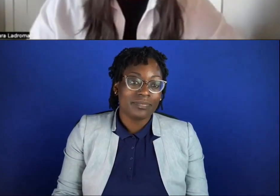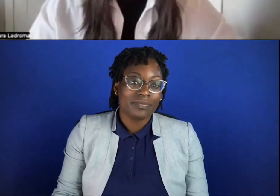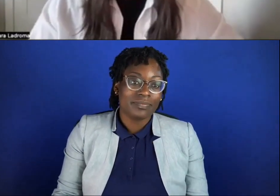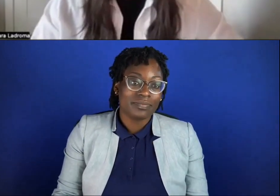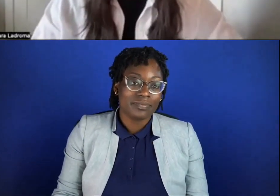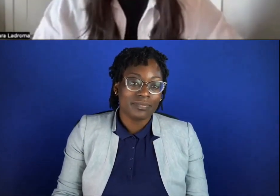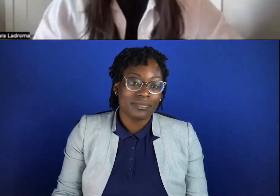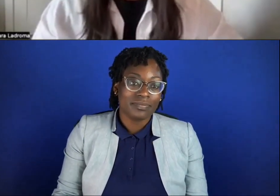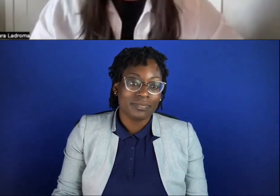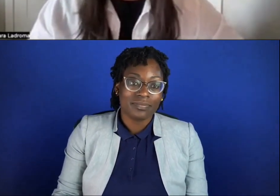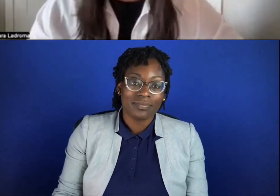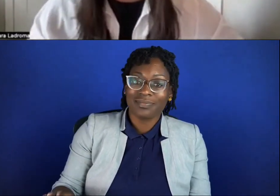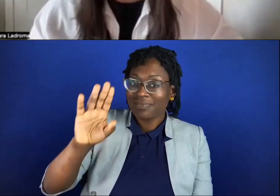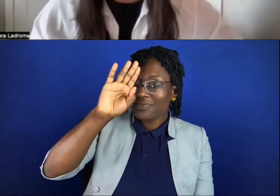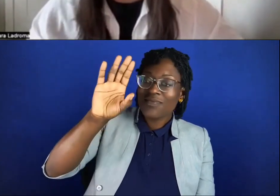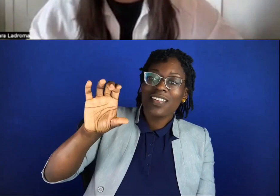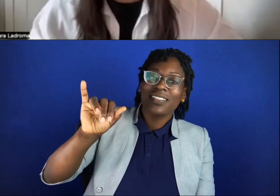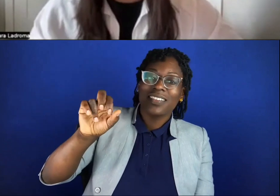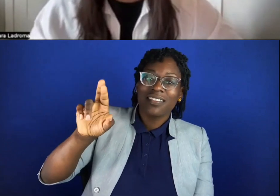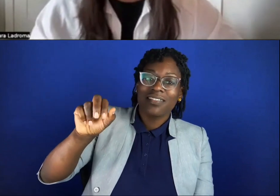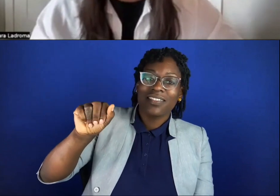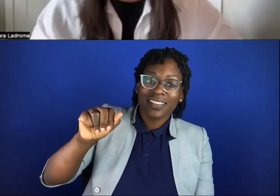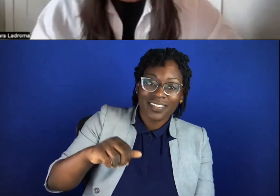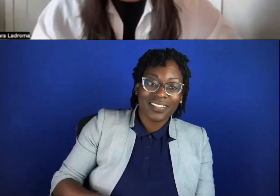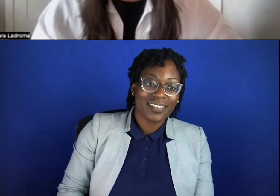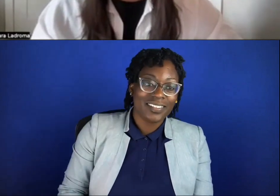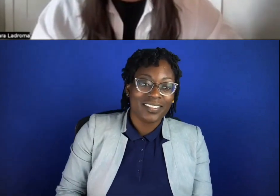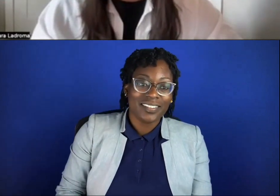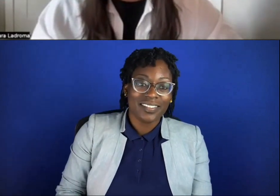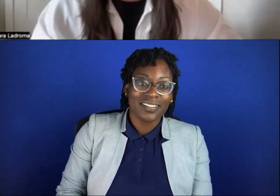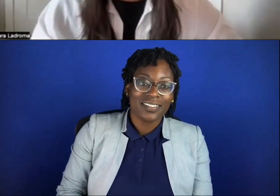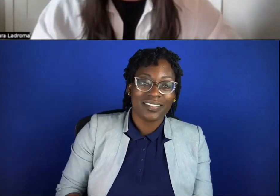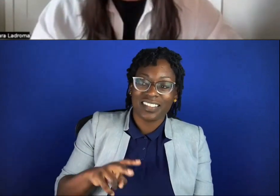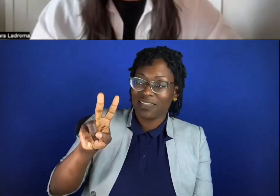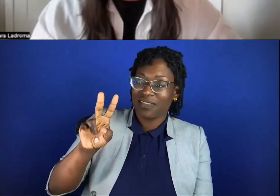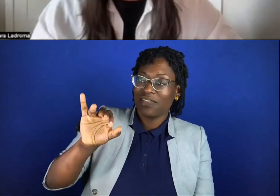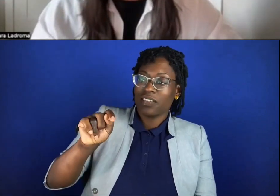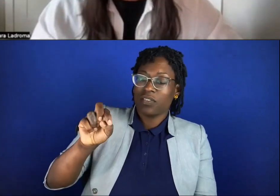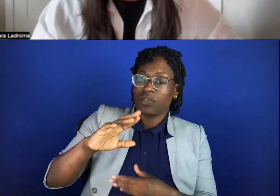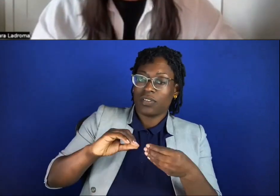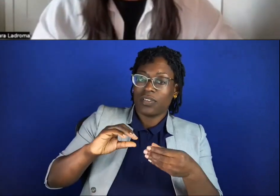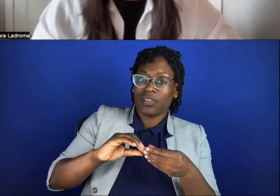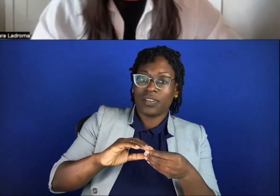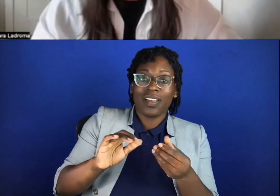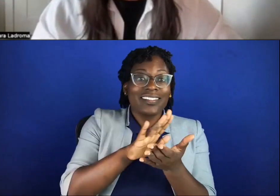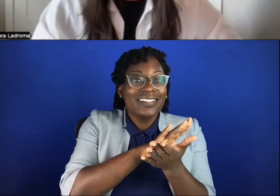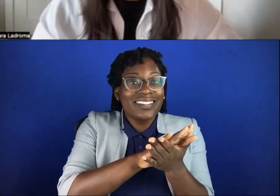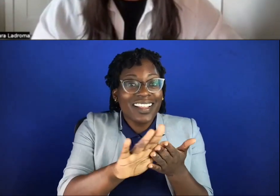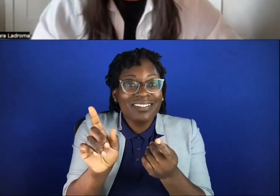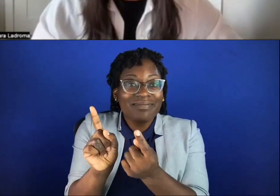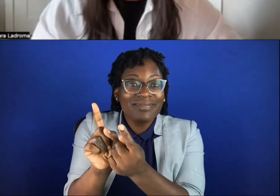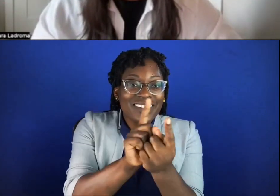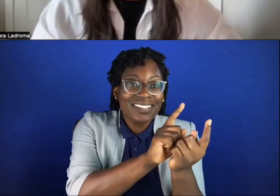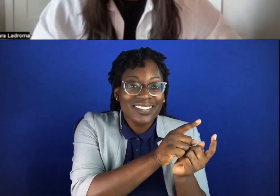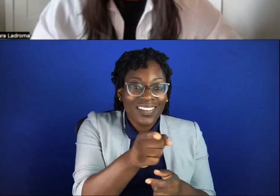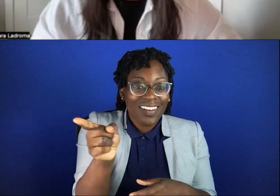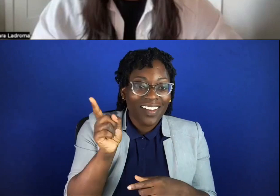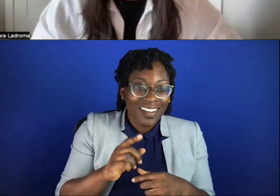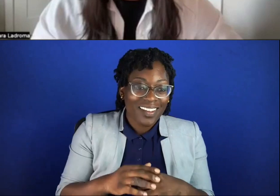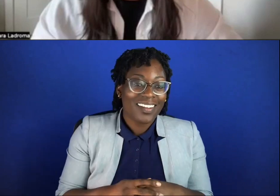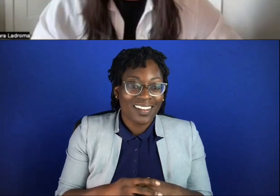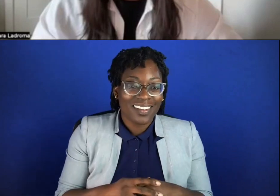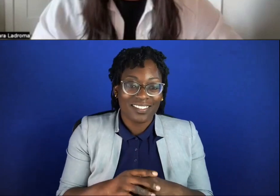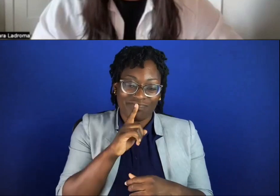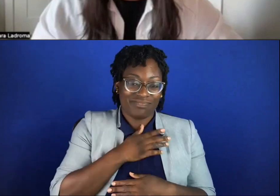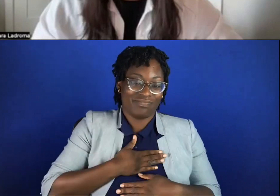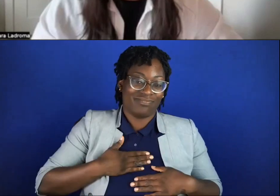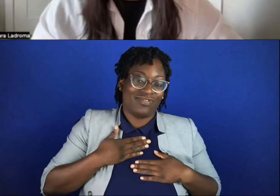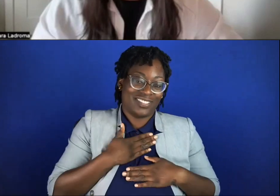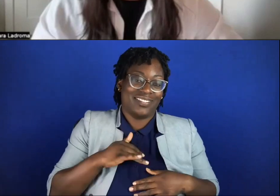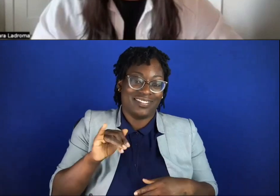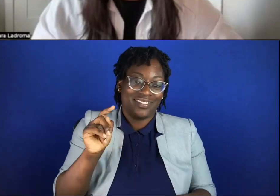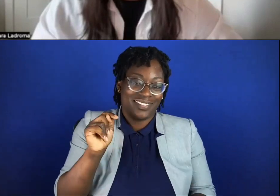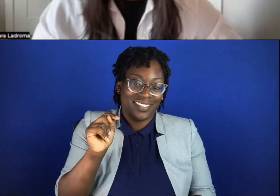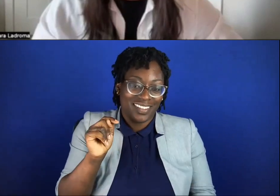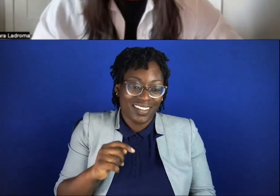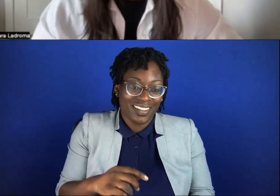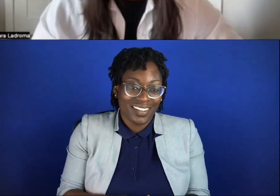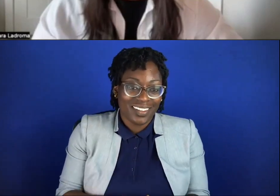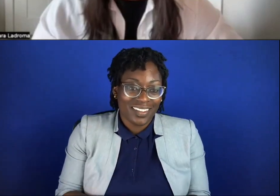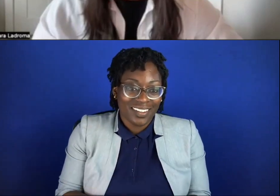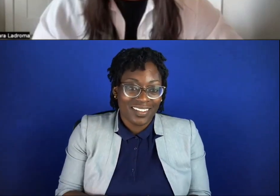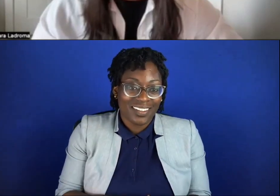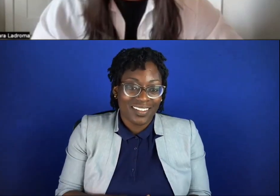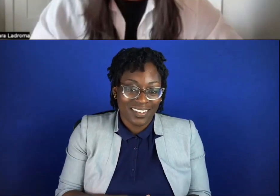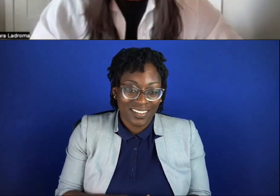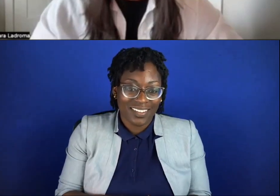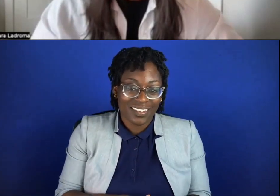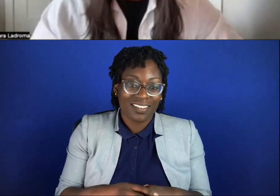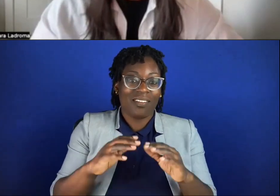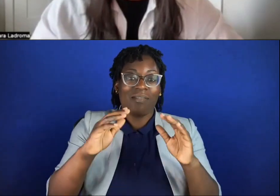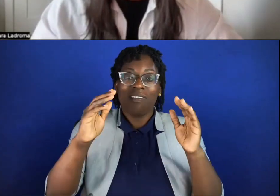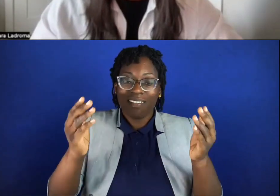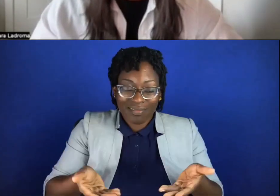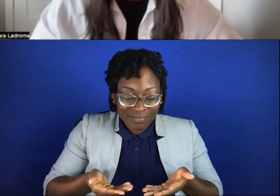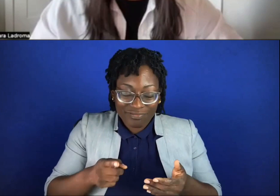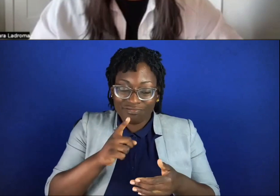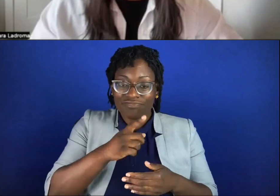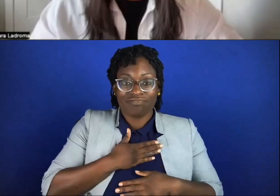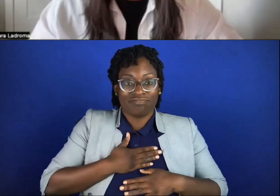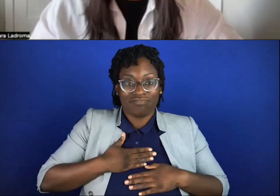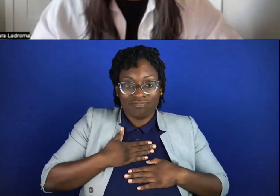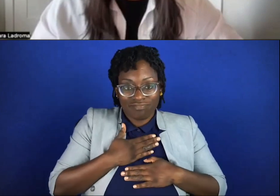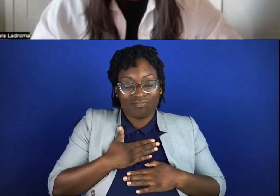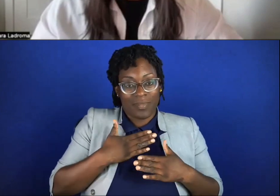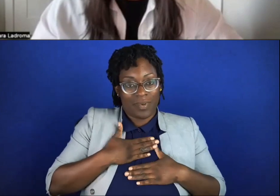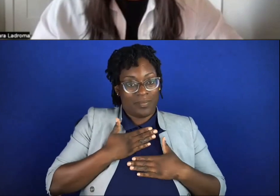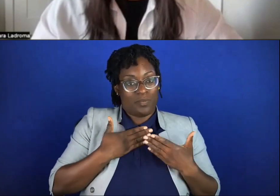questions? Hi Ciara. It’s nice to meet you all. Welcome,